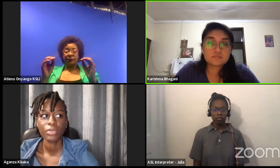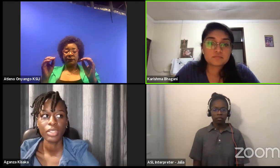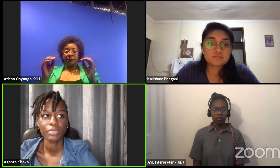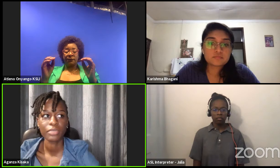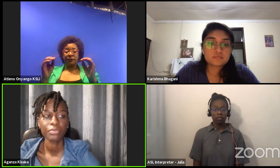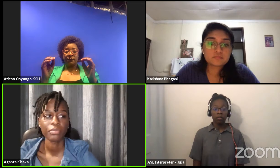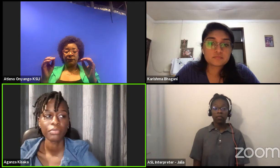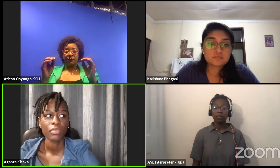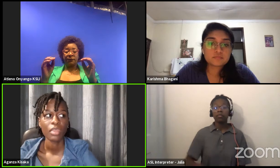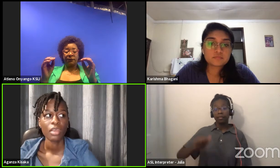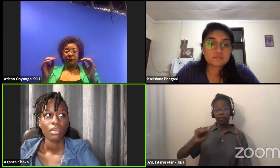It's a good one.